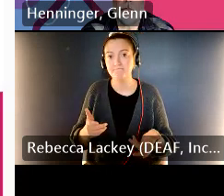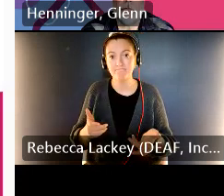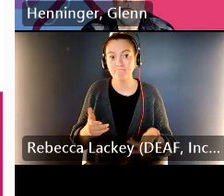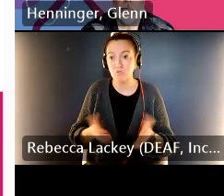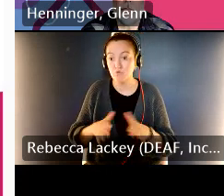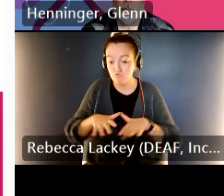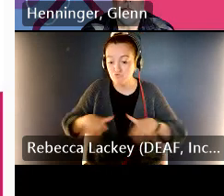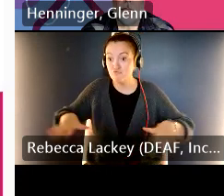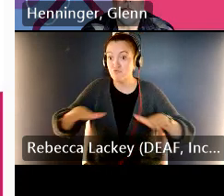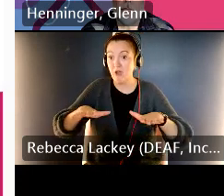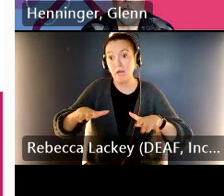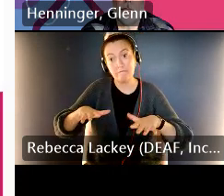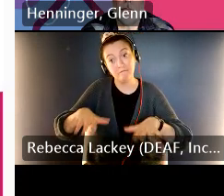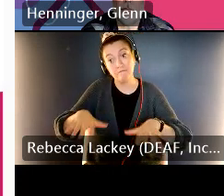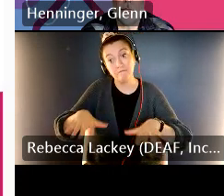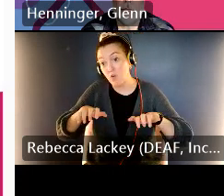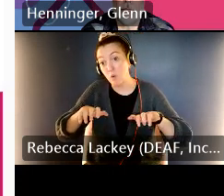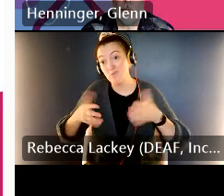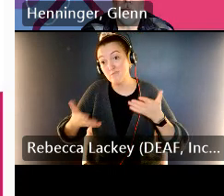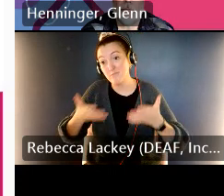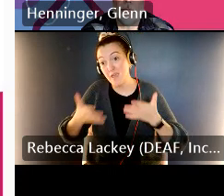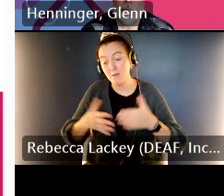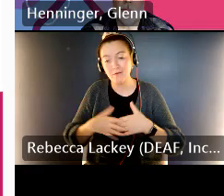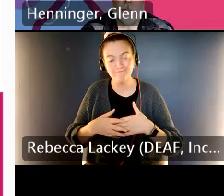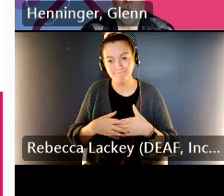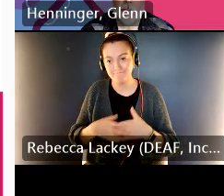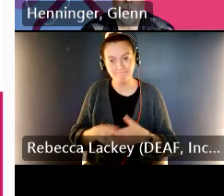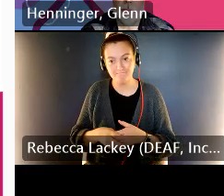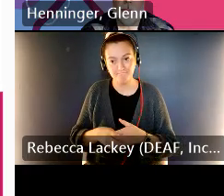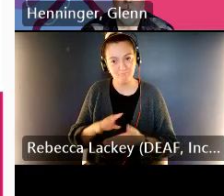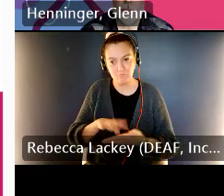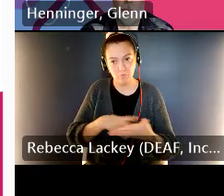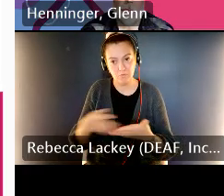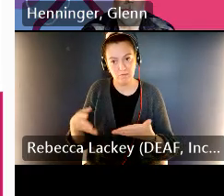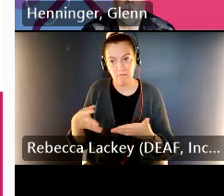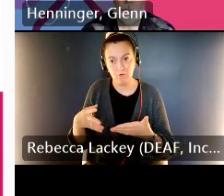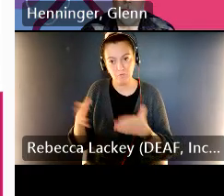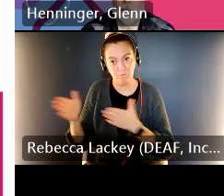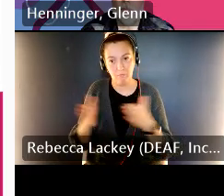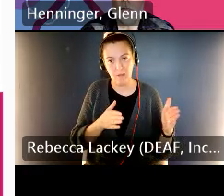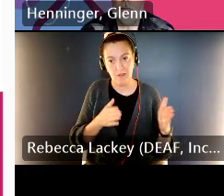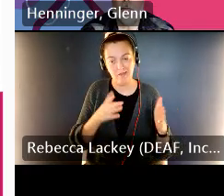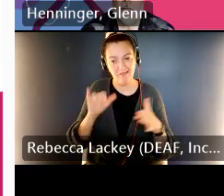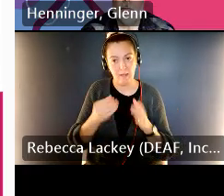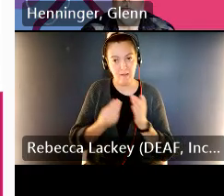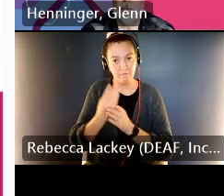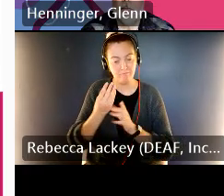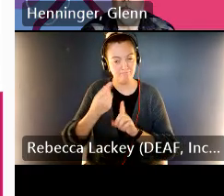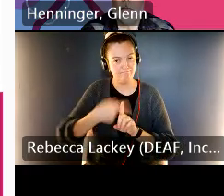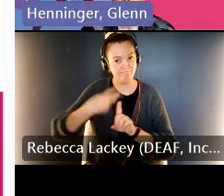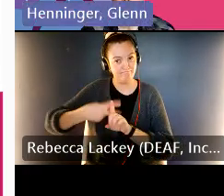we just don't schedule any construction during the those months. Yeah.